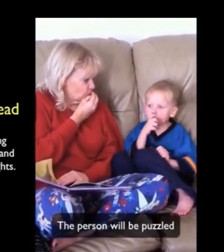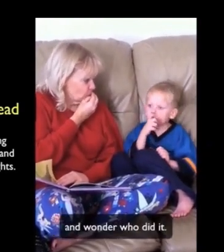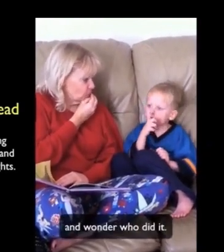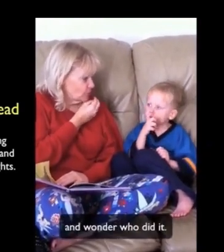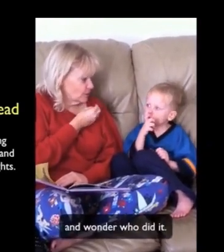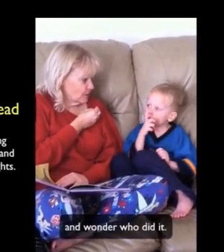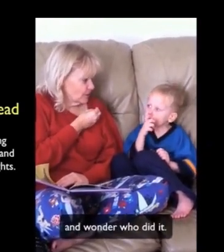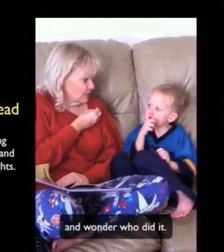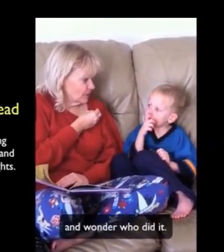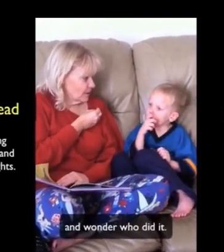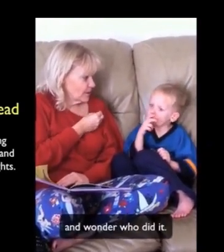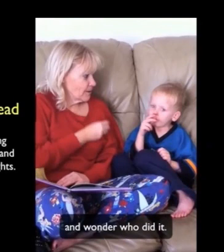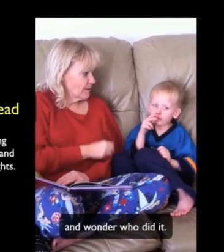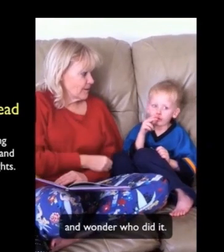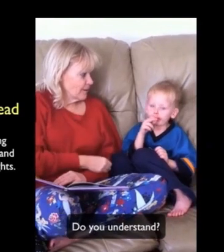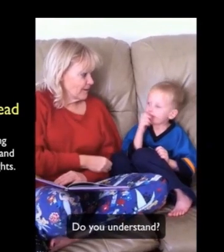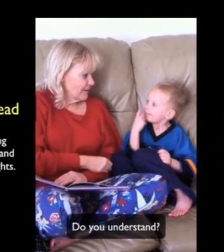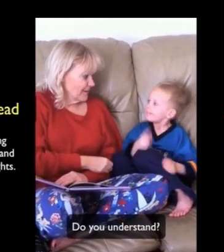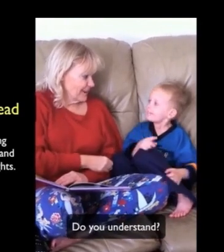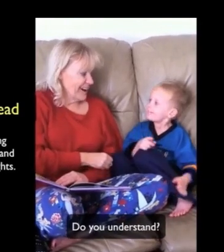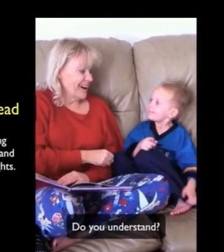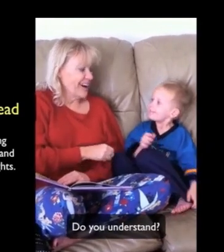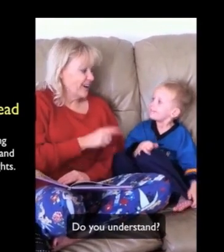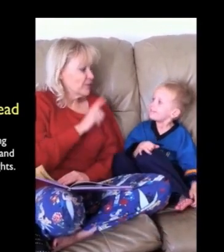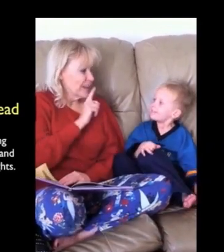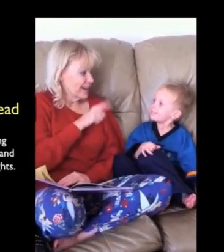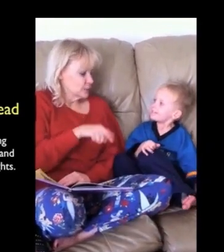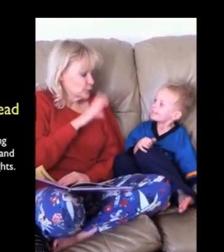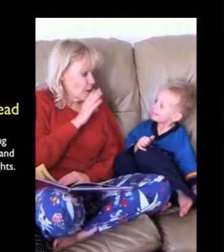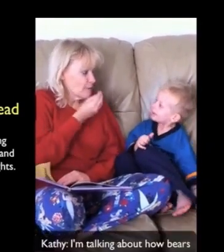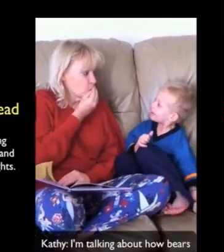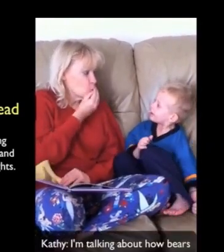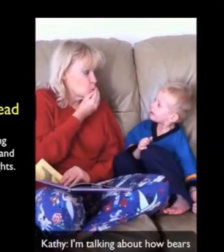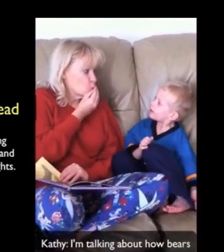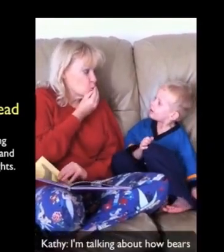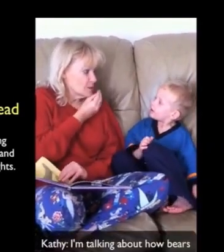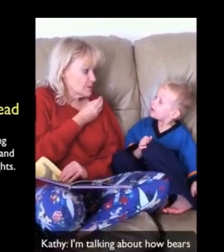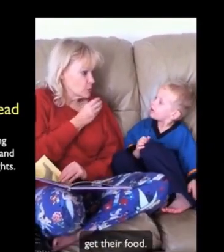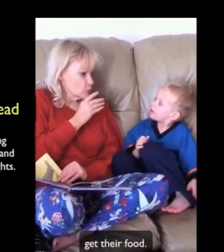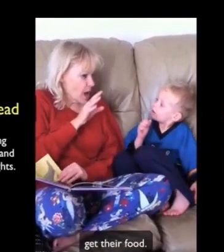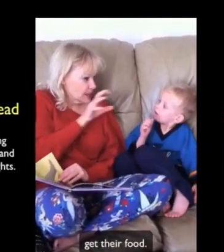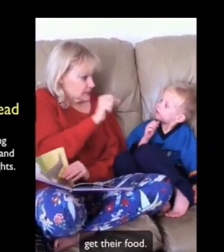puzzled and wonder who did it. You understand? Mother: I am talking about how